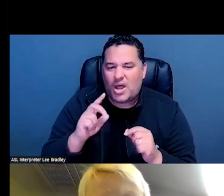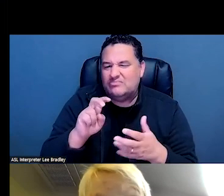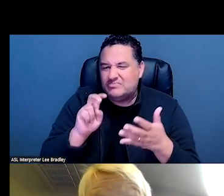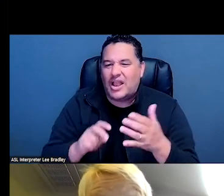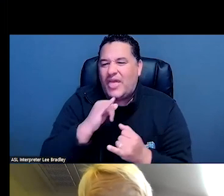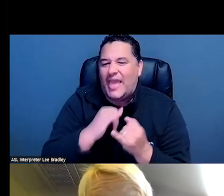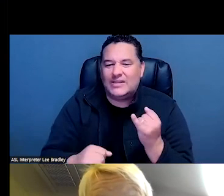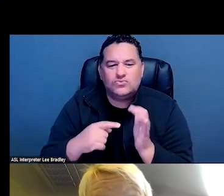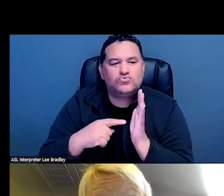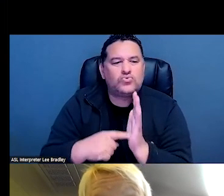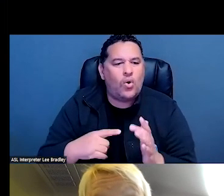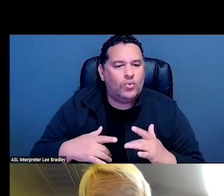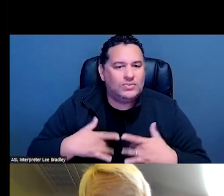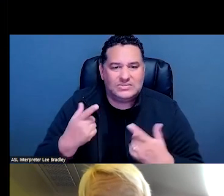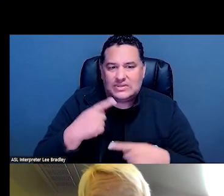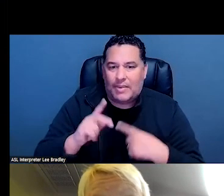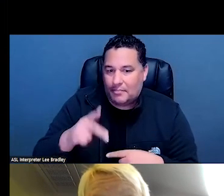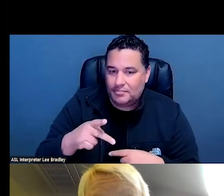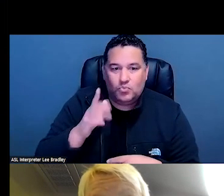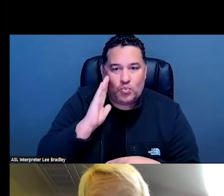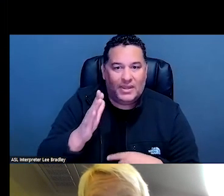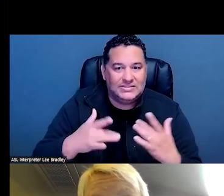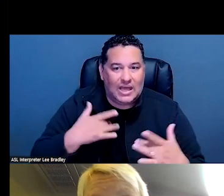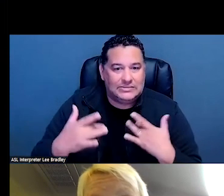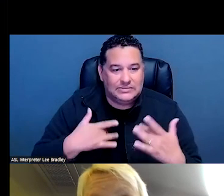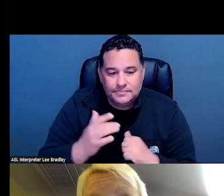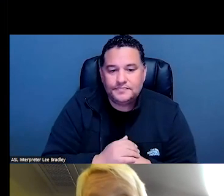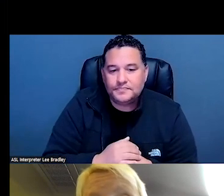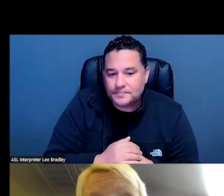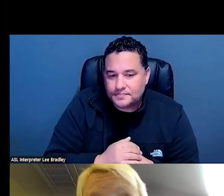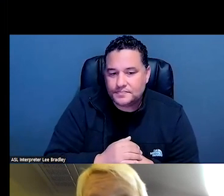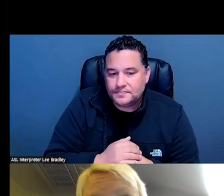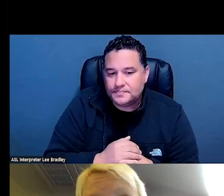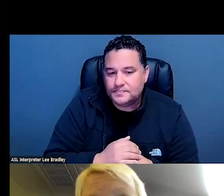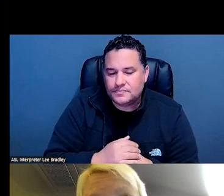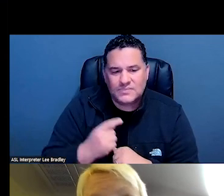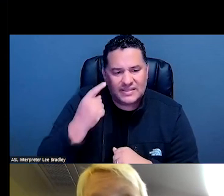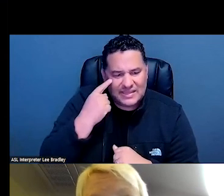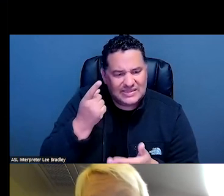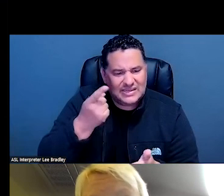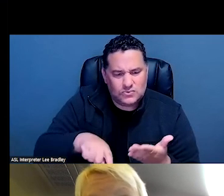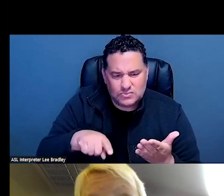STATE CARDS THAT WE HAVE. I WANT TO MOVE TO THE END. JUST SHOW YOU WHAT'S COMING UP. BECAUSE YOU ARE GOING TO BE